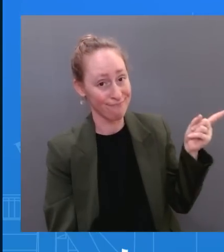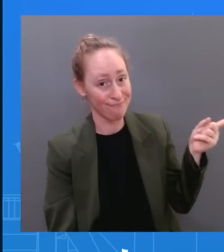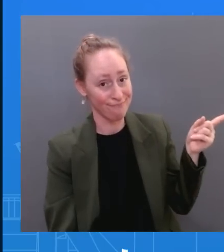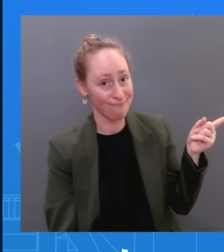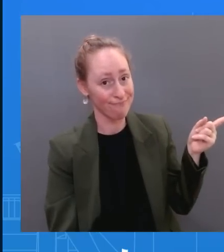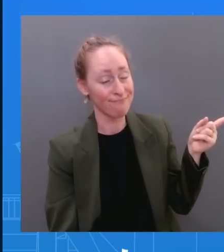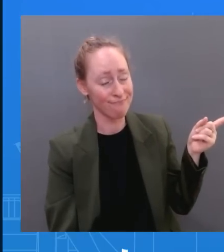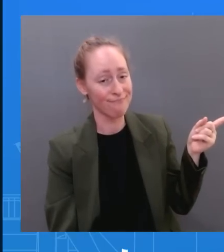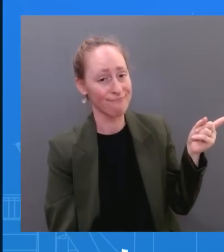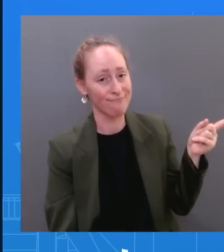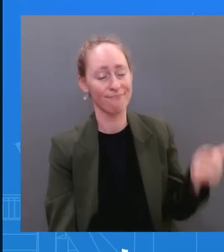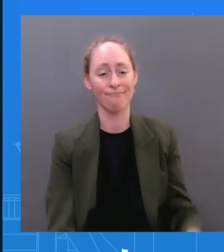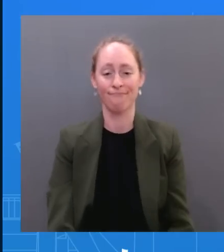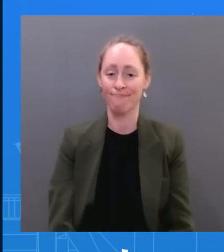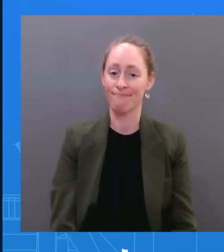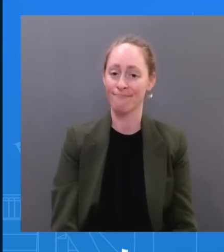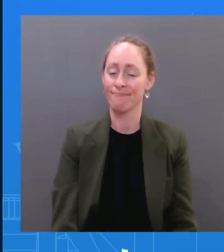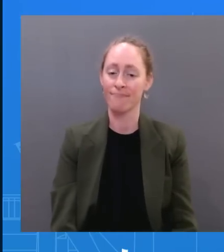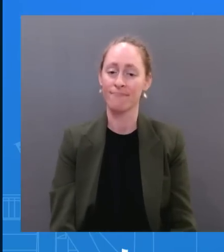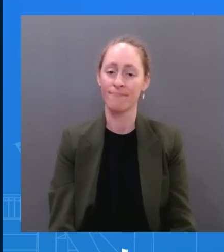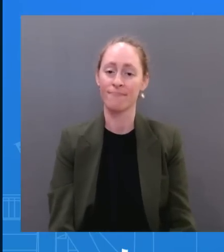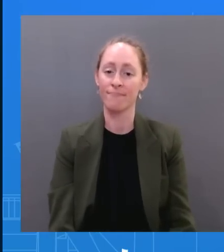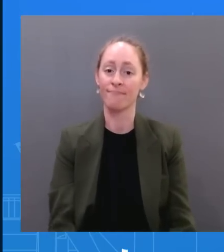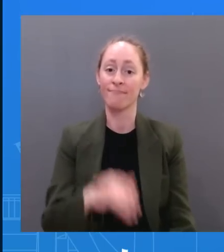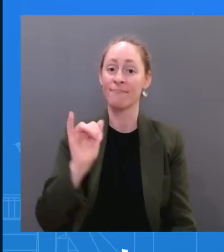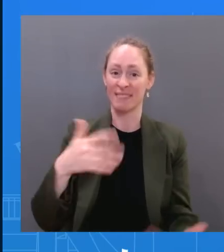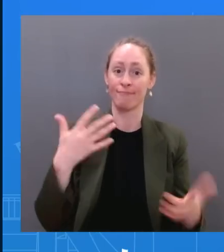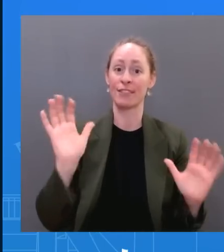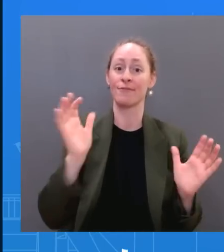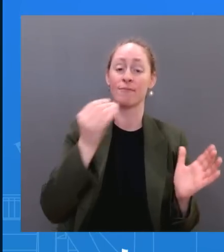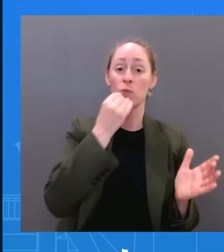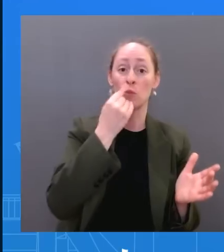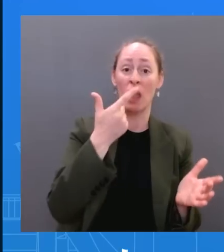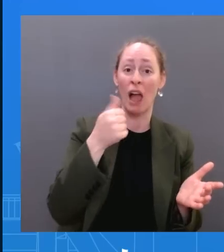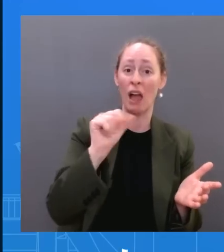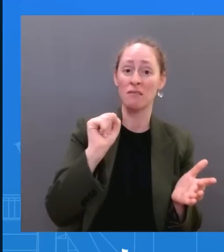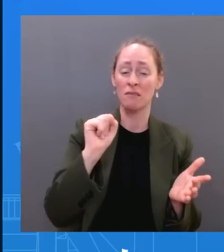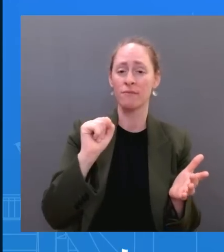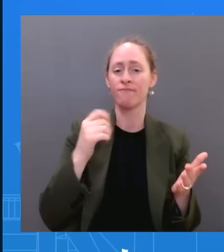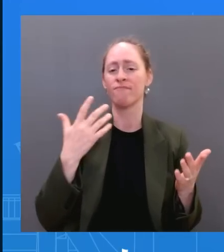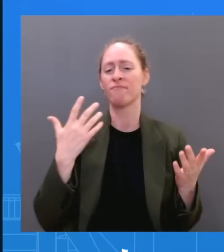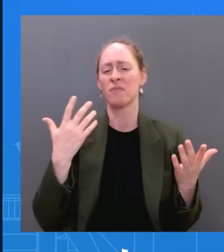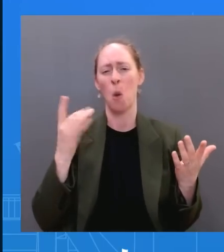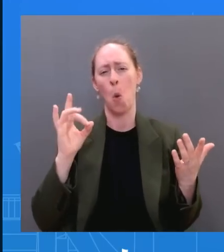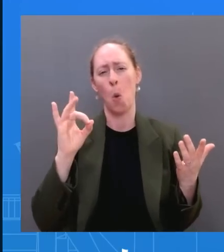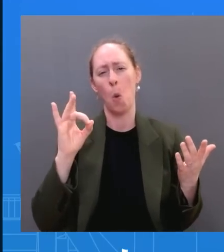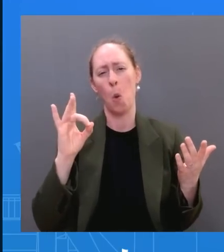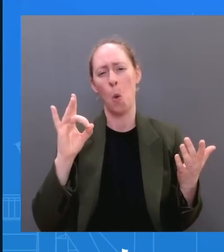and how his unprecedented brutal war on Ukraine has cost -- has caused prices to go up.